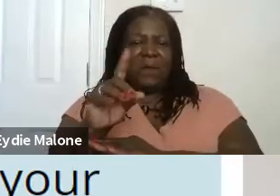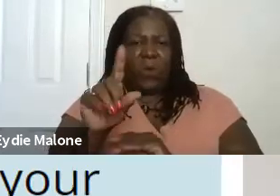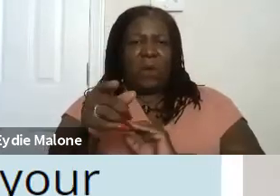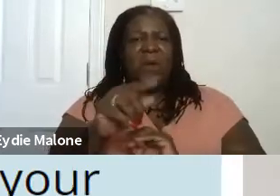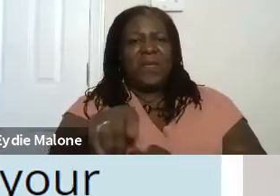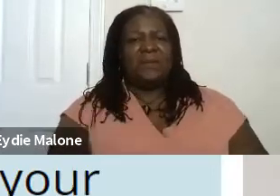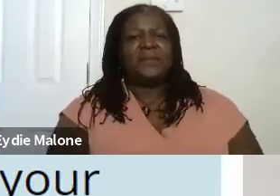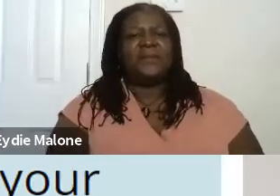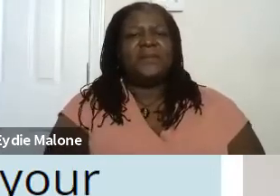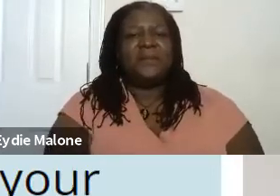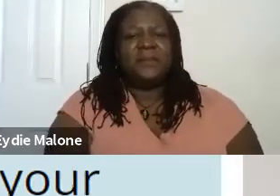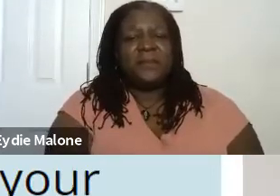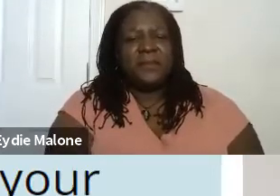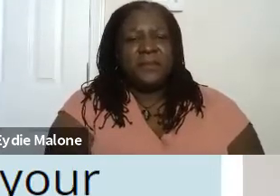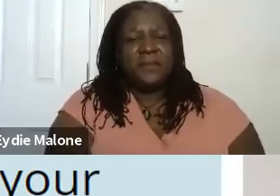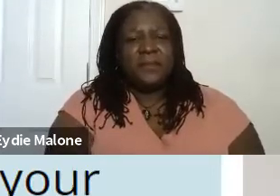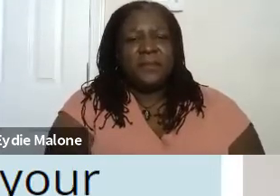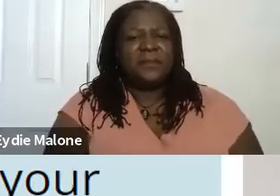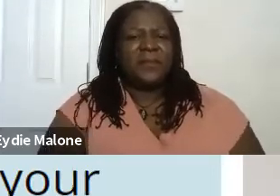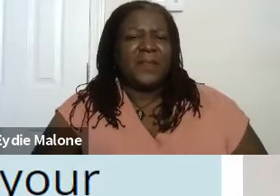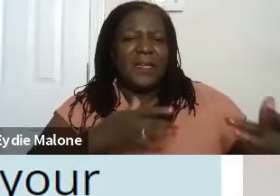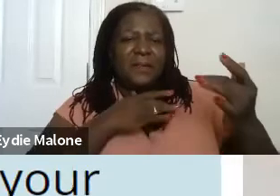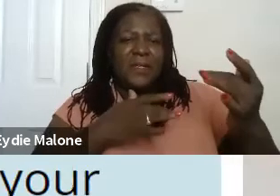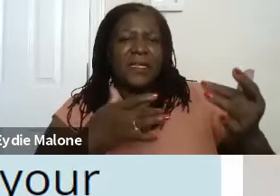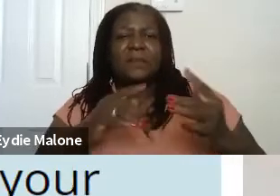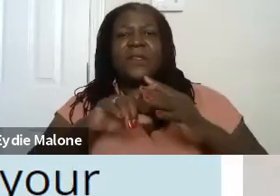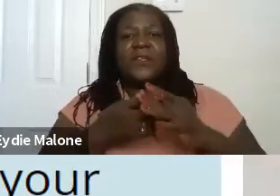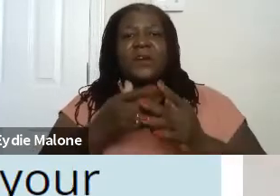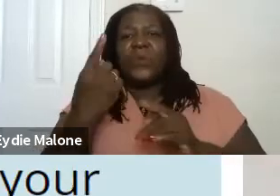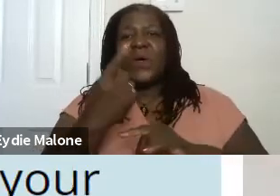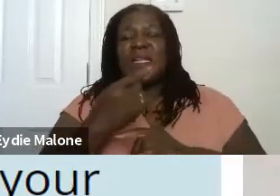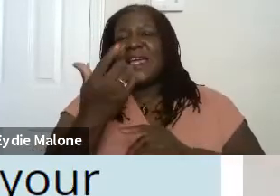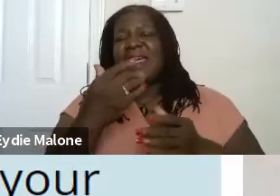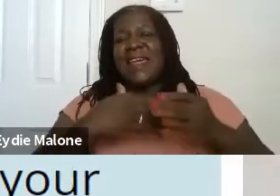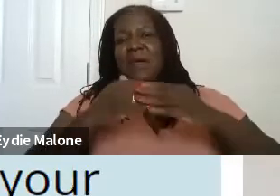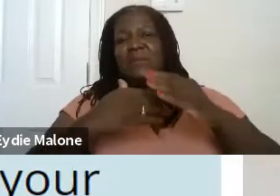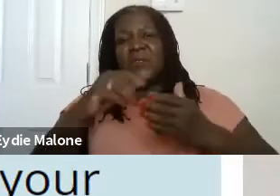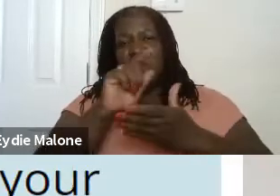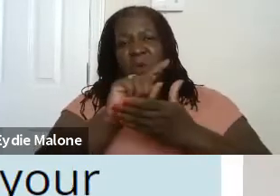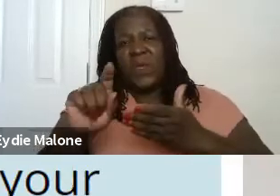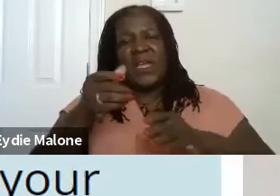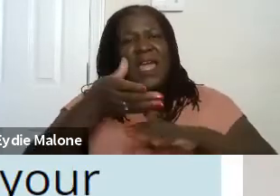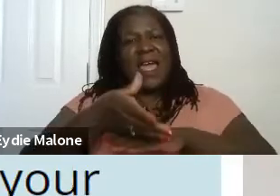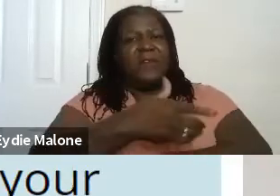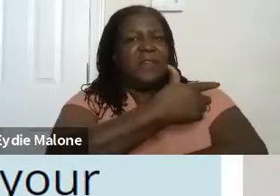usually starts a few days, up to a week after the shot and it can be quite large. And and